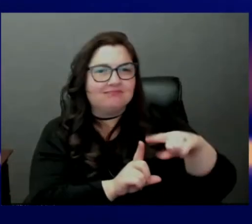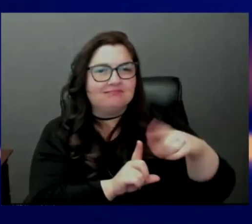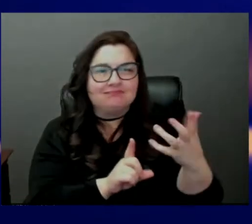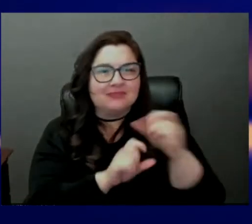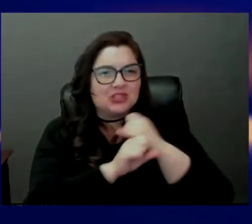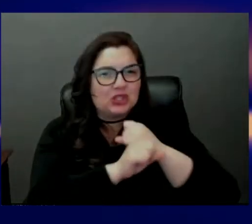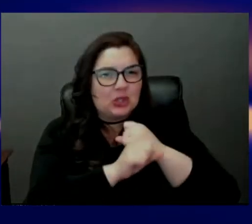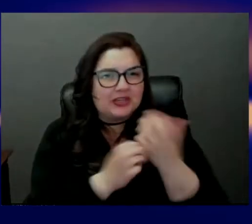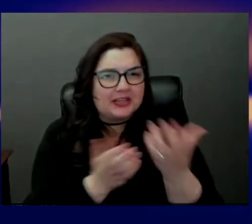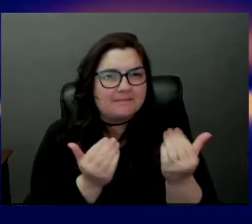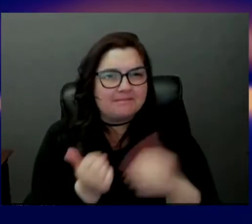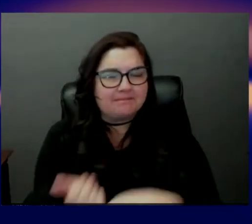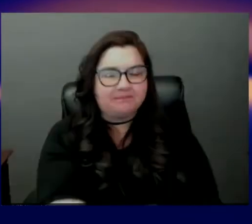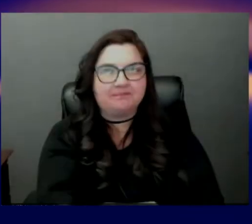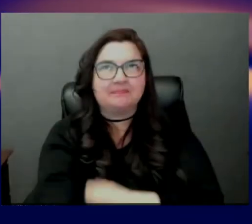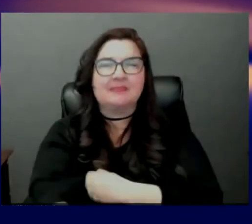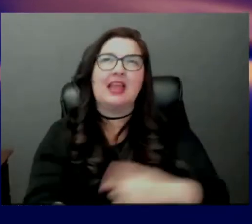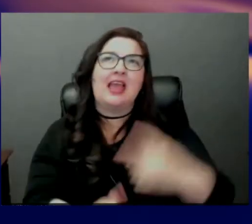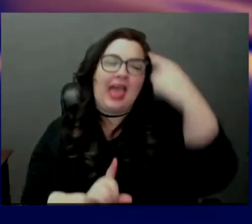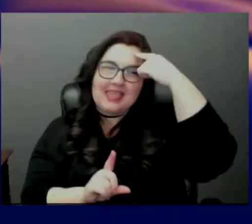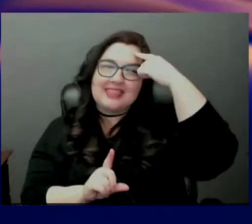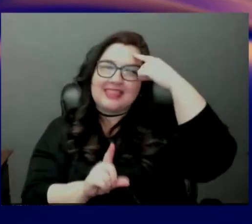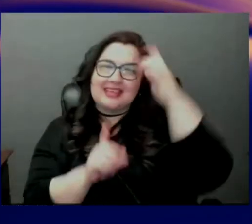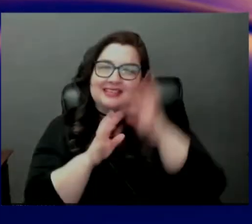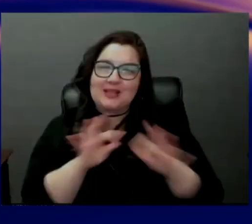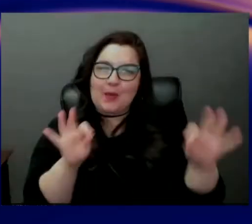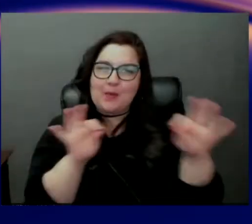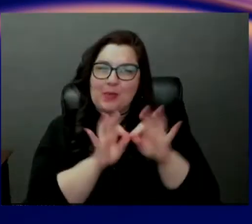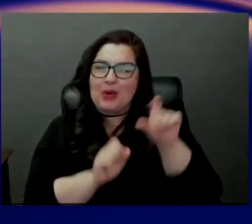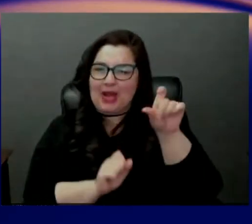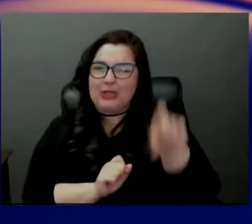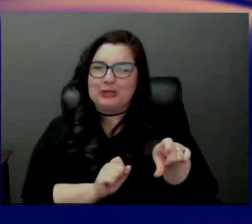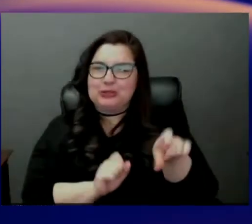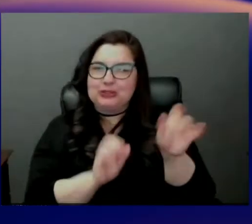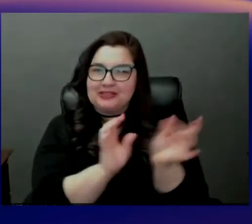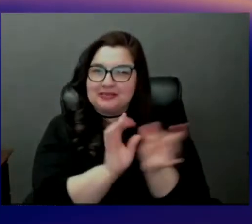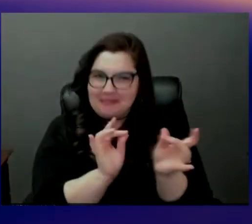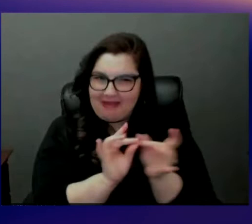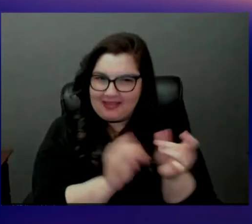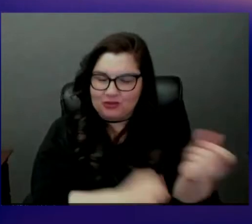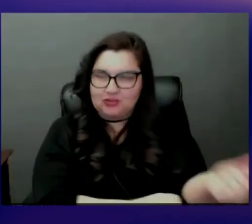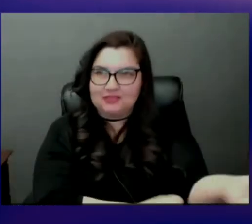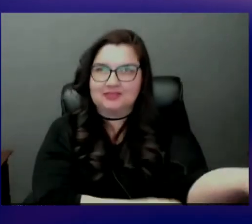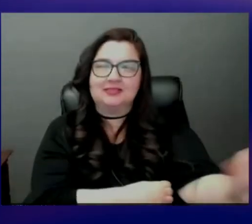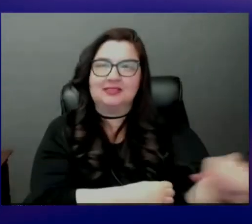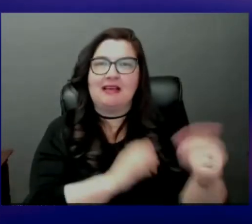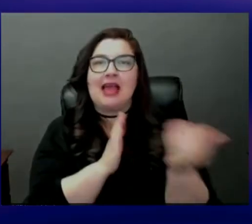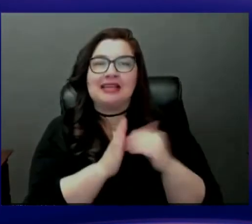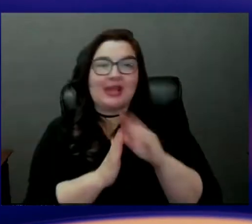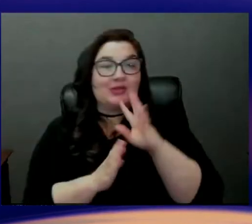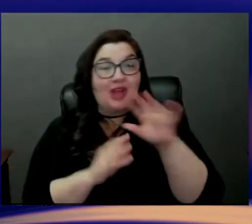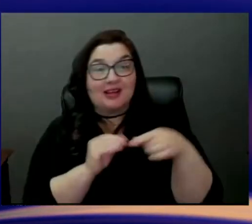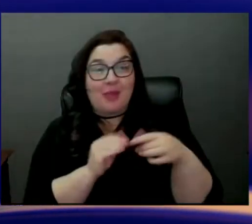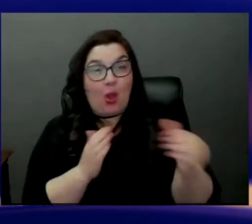Yeah, I think this is really important. And I should mention, this is obviously we're just talking about what's new and what's happened recently with EC2,